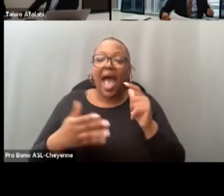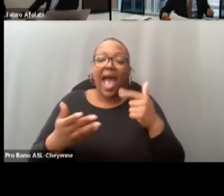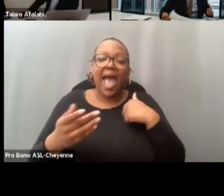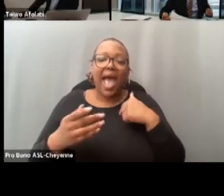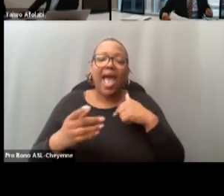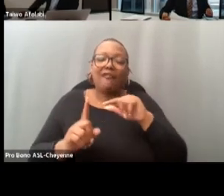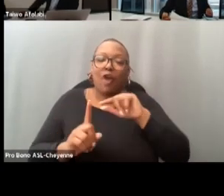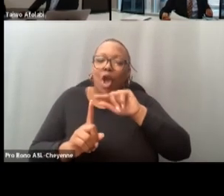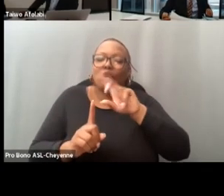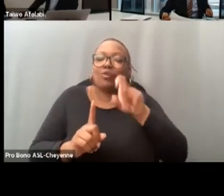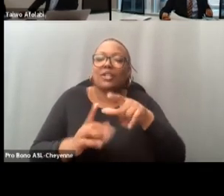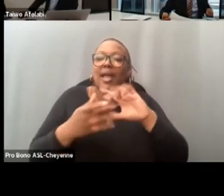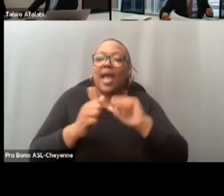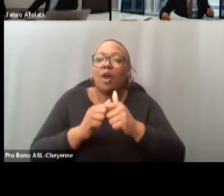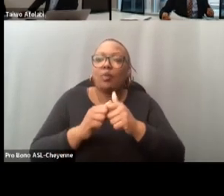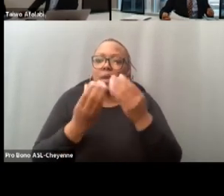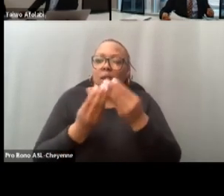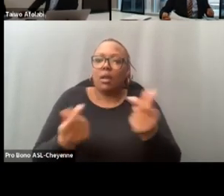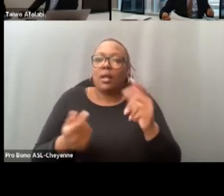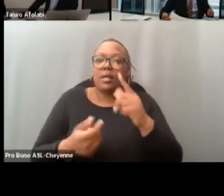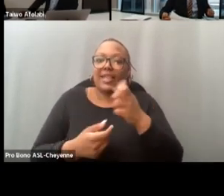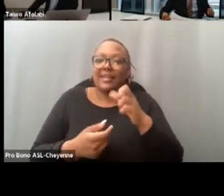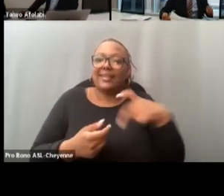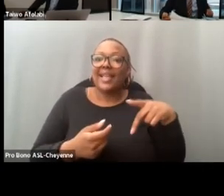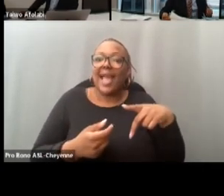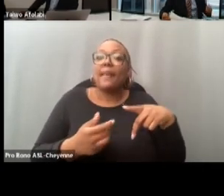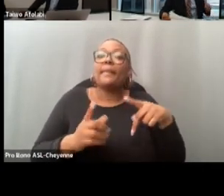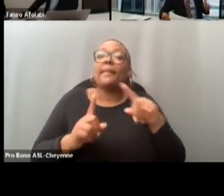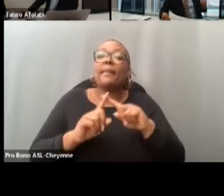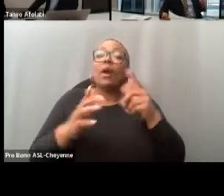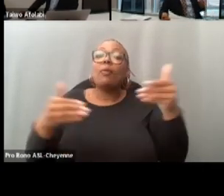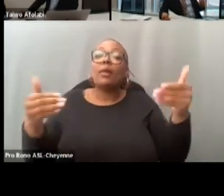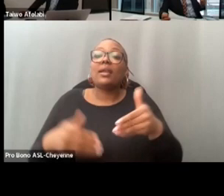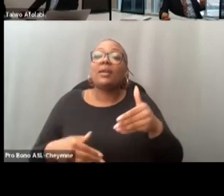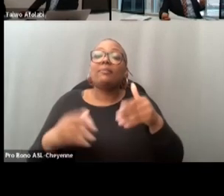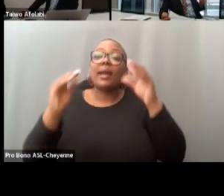as a facilitator, and I want to invite Professor Ukuma,